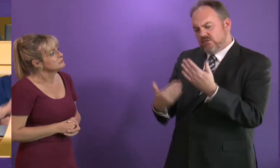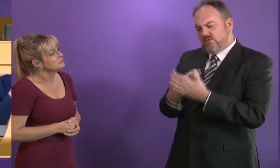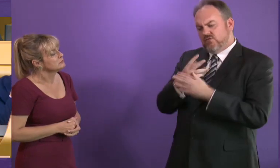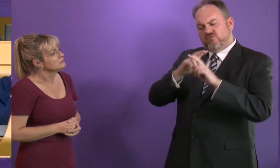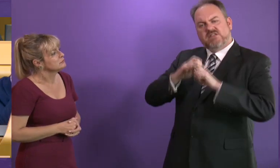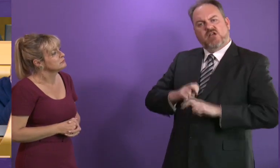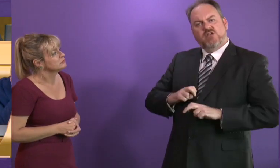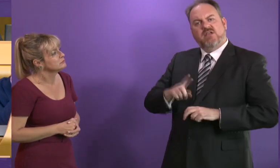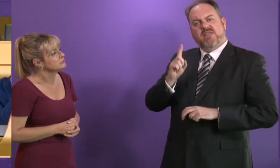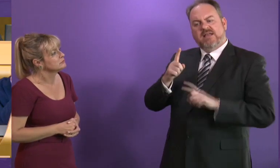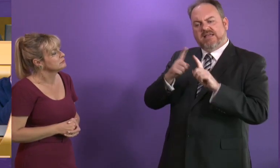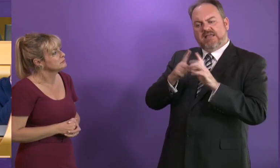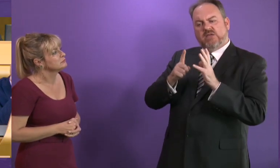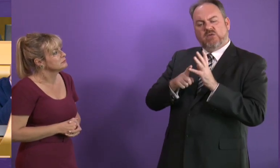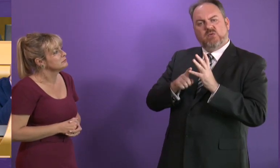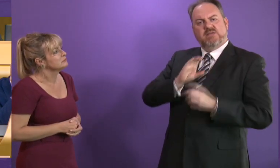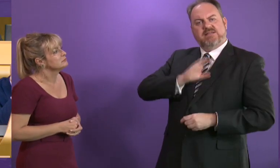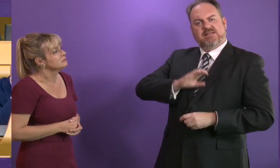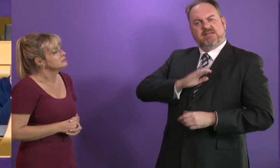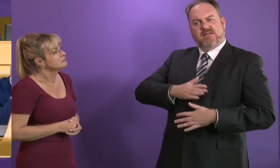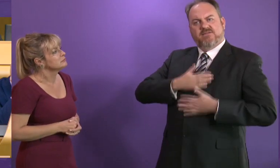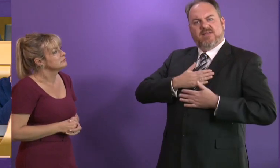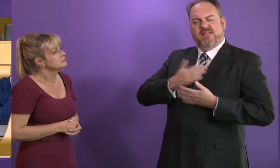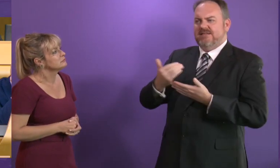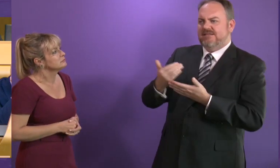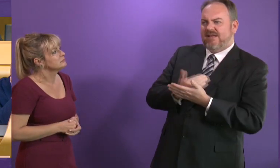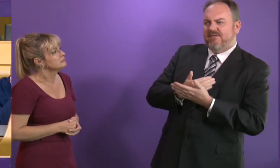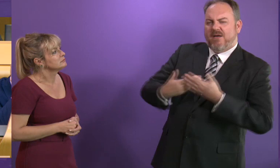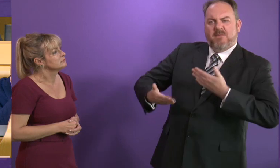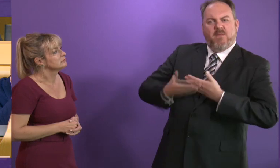more welcome in Scotland than in other parts of the United Kingdom. Will the First Minister